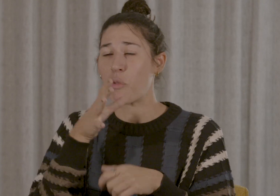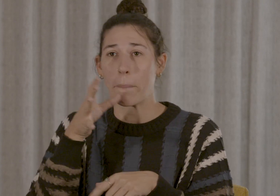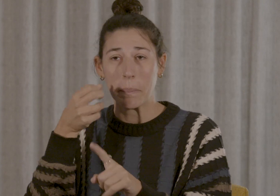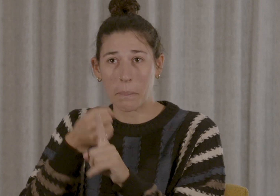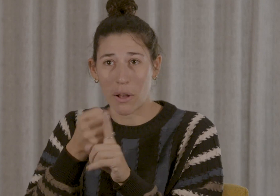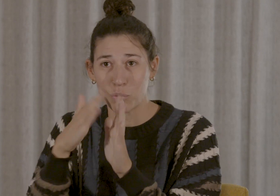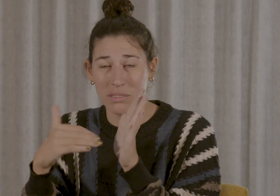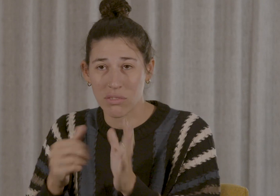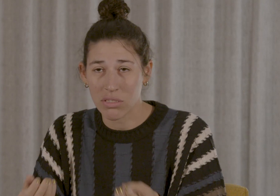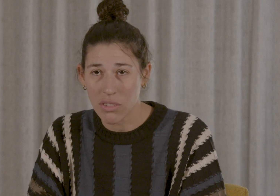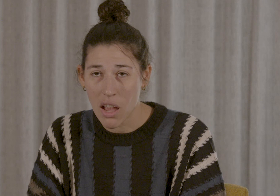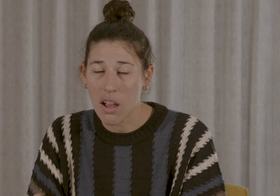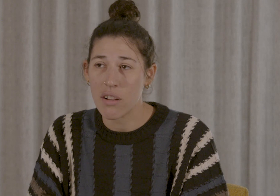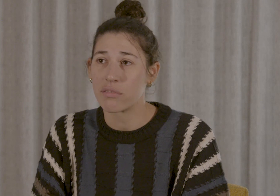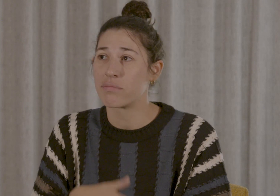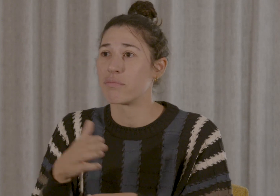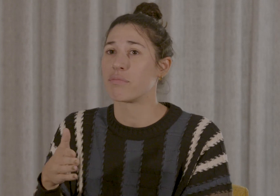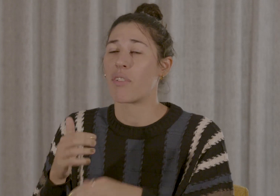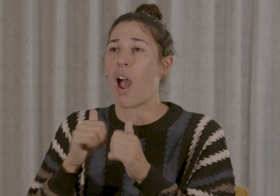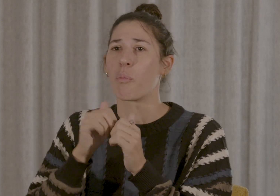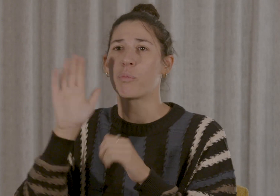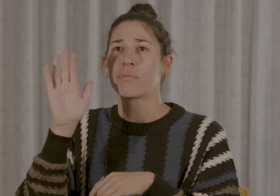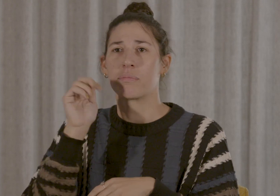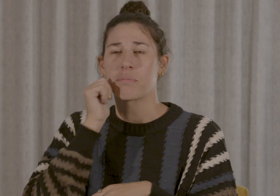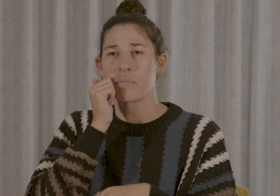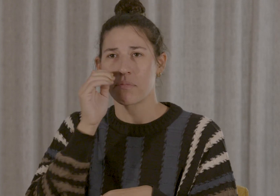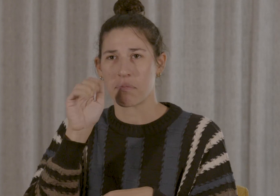I learned about the impact farming has on New Zealand's land